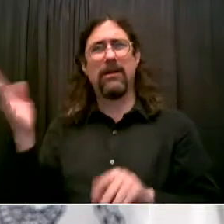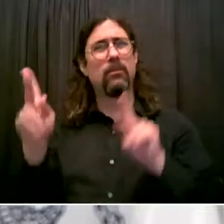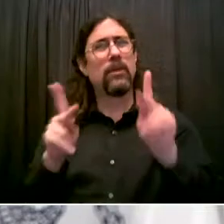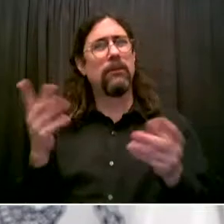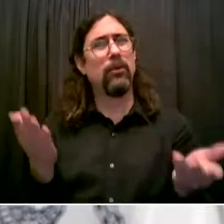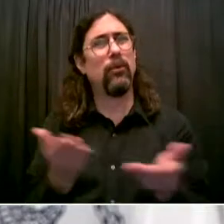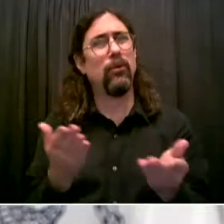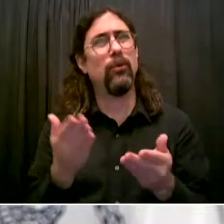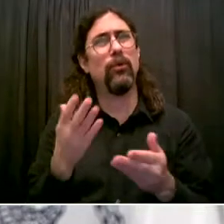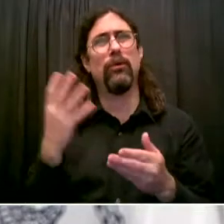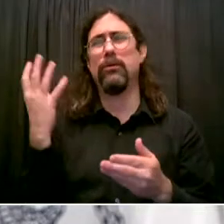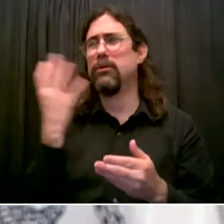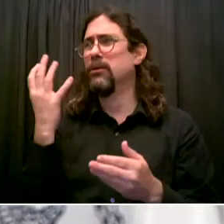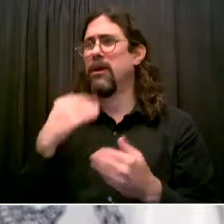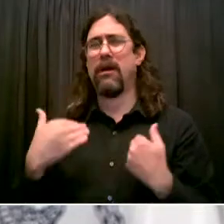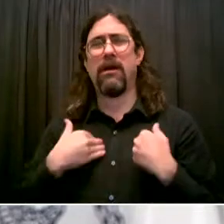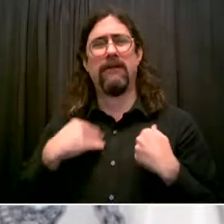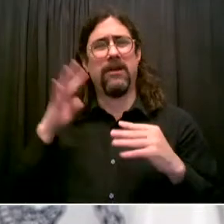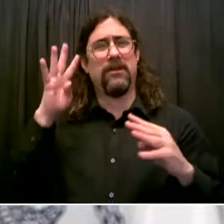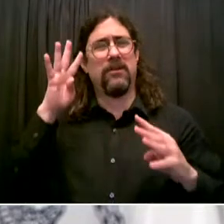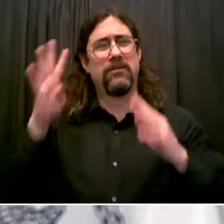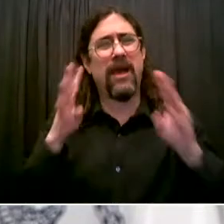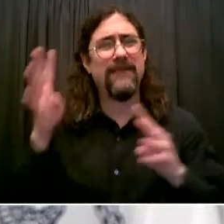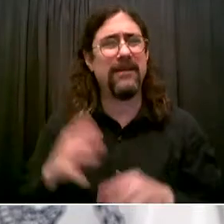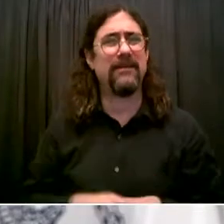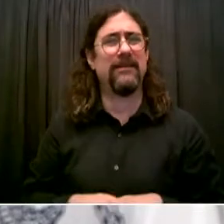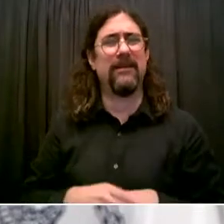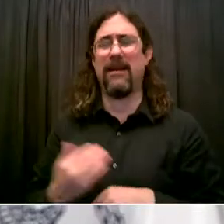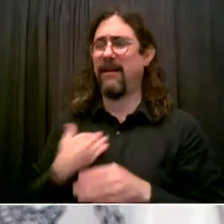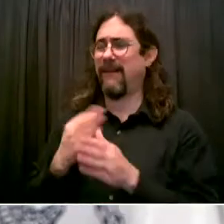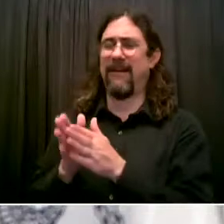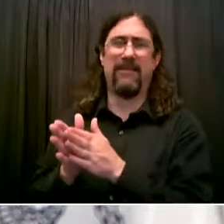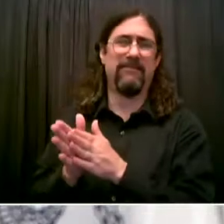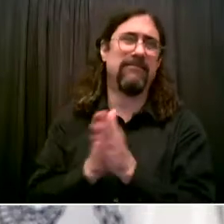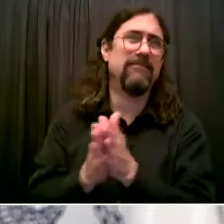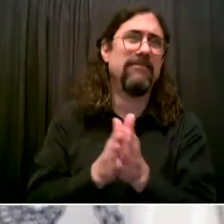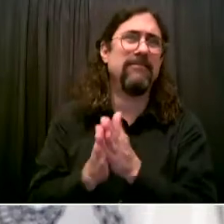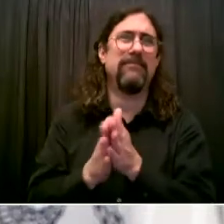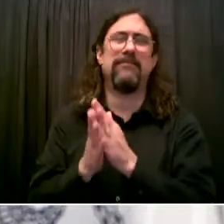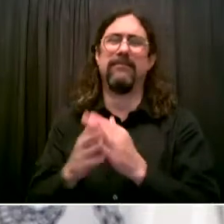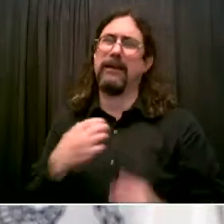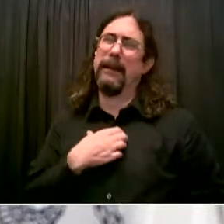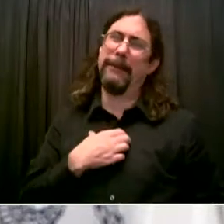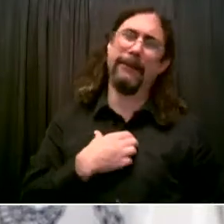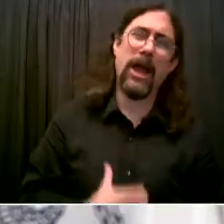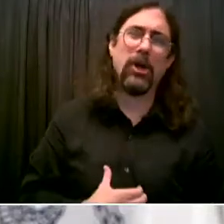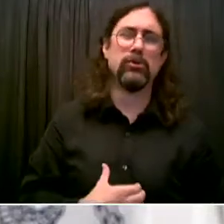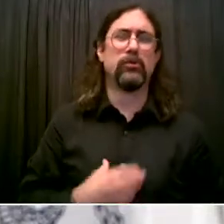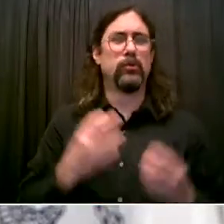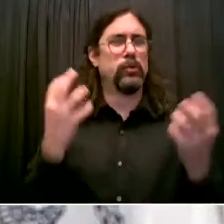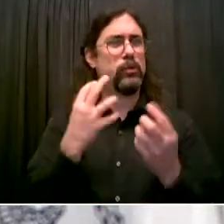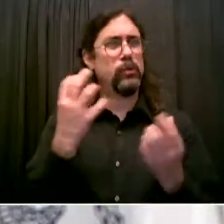A FOCUS ON THE SPIT RIAND THE INGENTUIY. THERE IS MORE TO COME, BUT WE ARE UNQUESTIONABLY BUILDING A